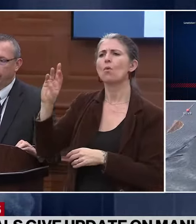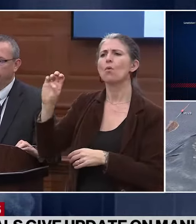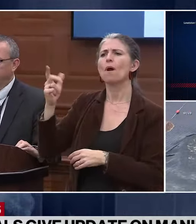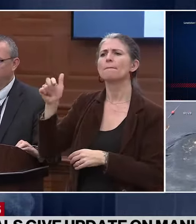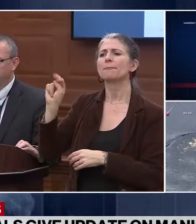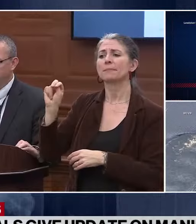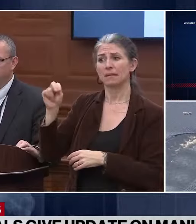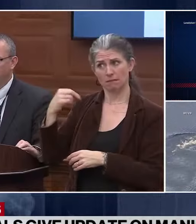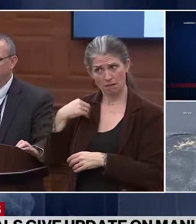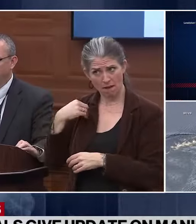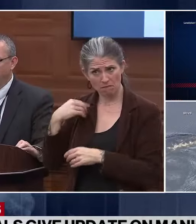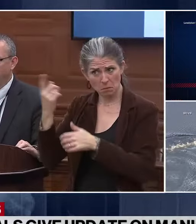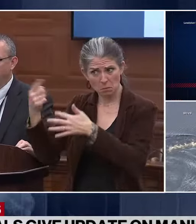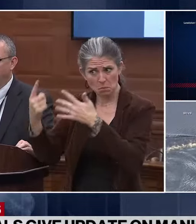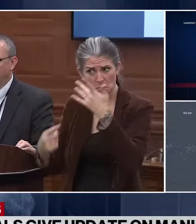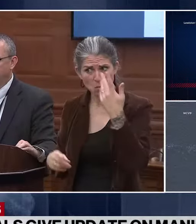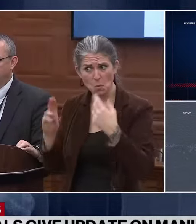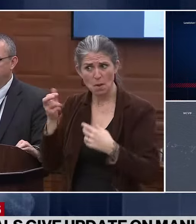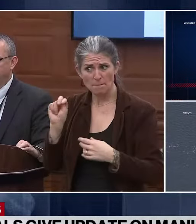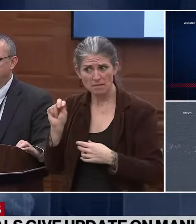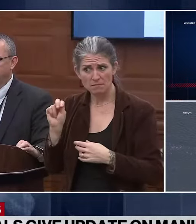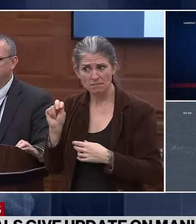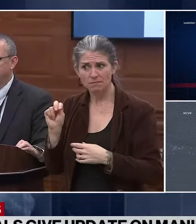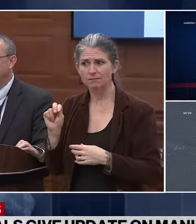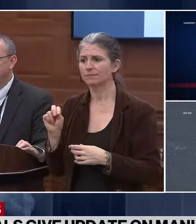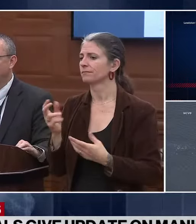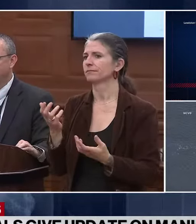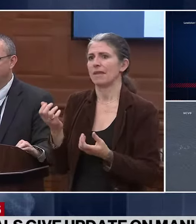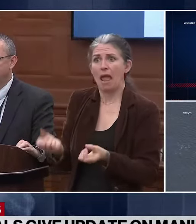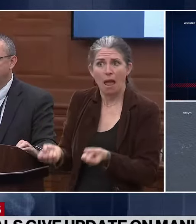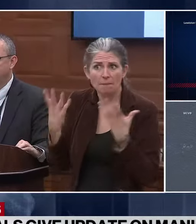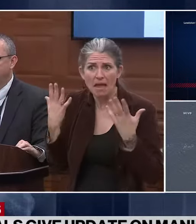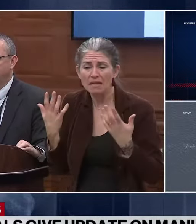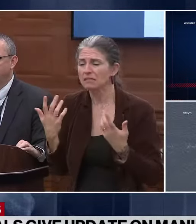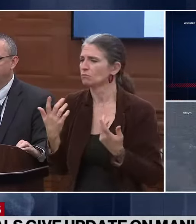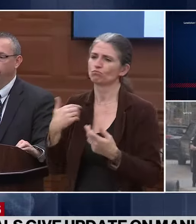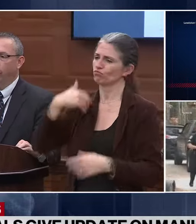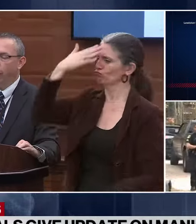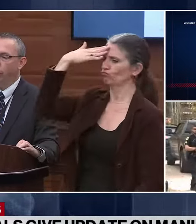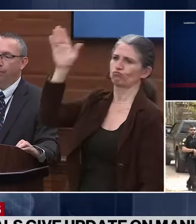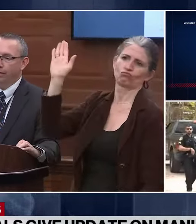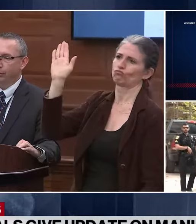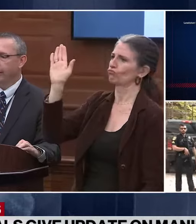WE DON'T HAVE ANY WEAPONS CARD